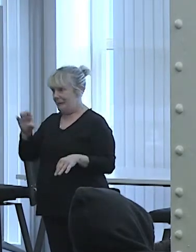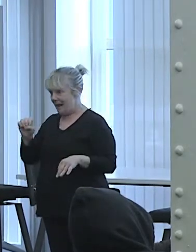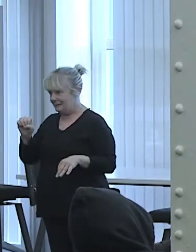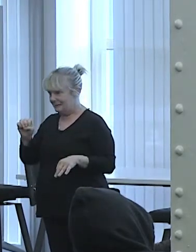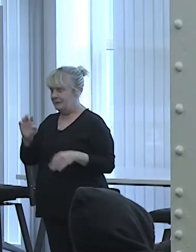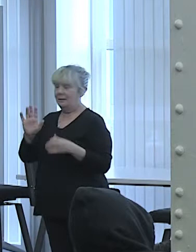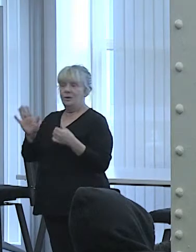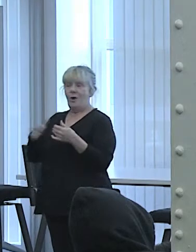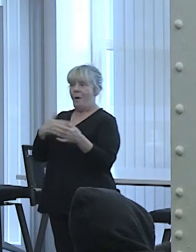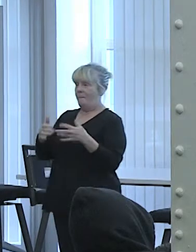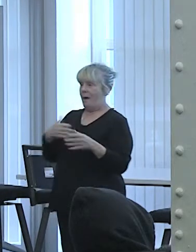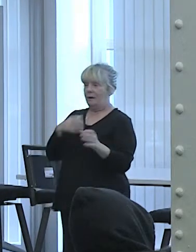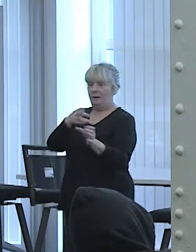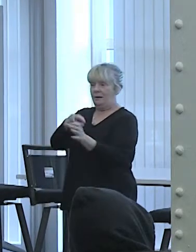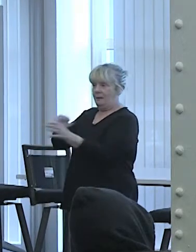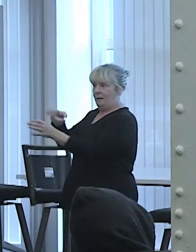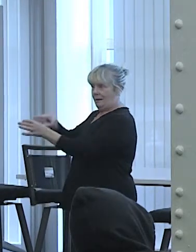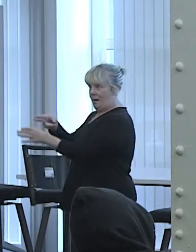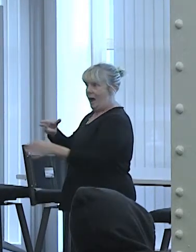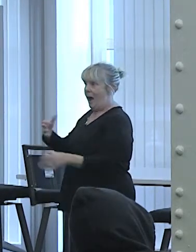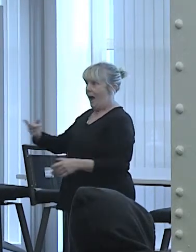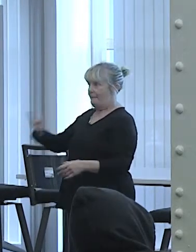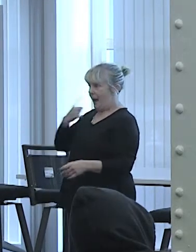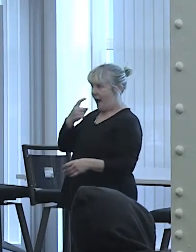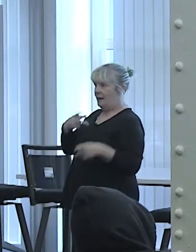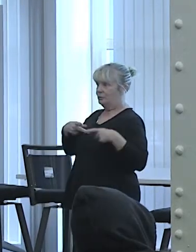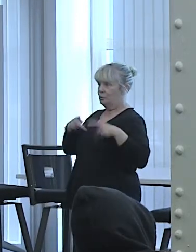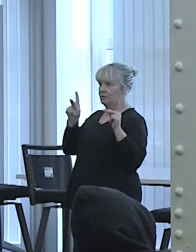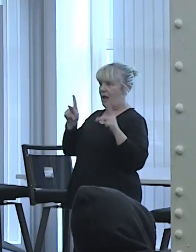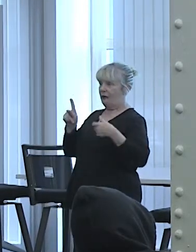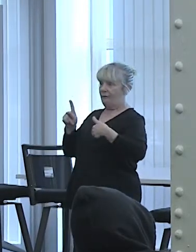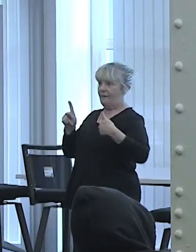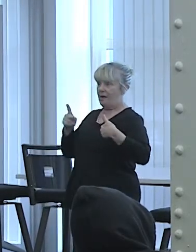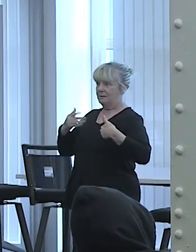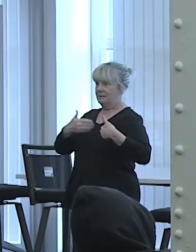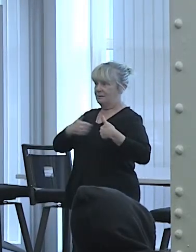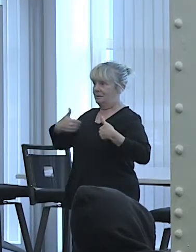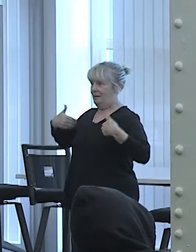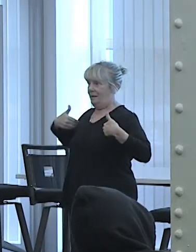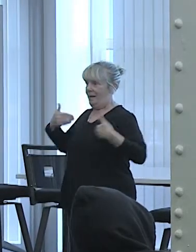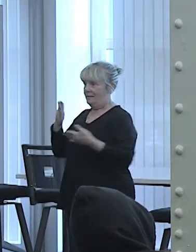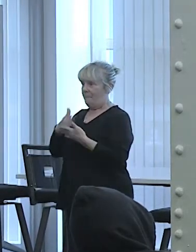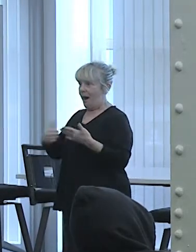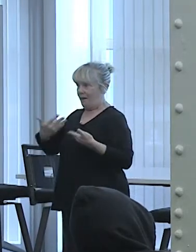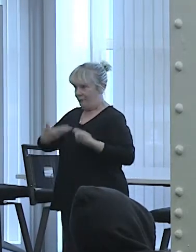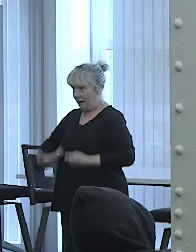I am constantly asked to sacrifice a piece of who I am for the sake of a movement